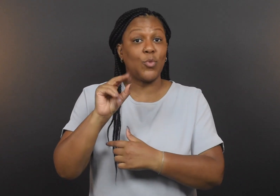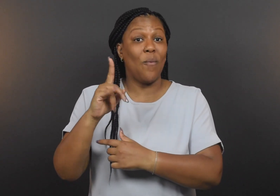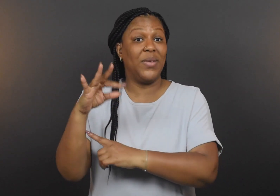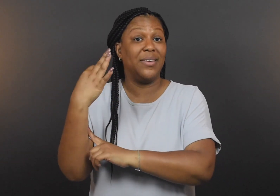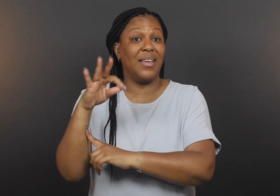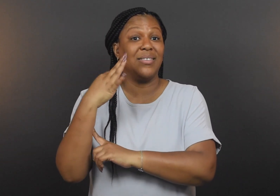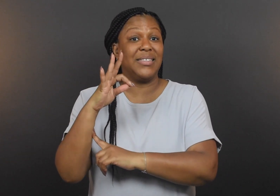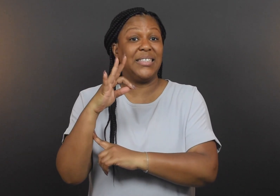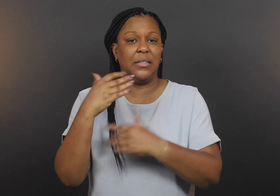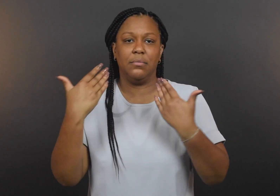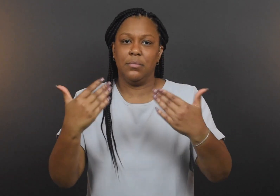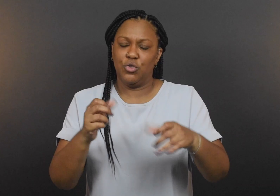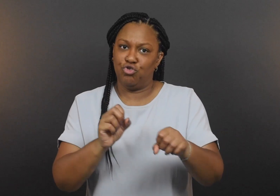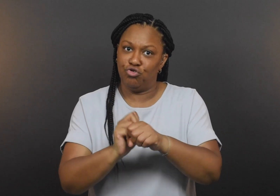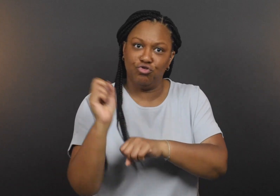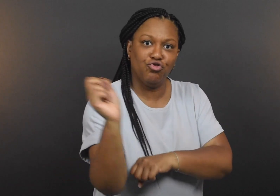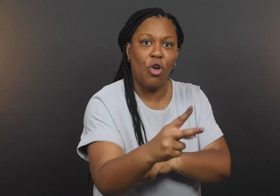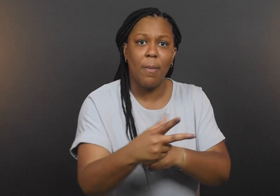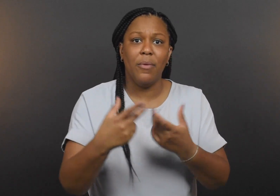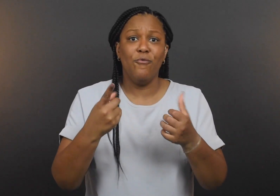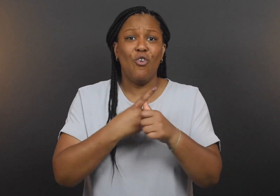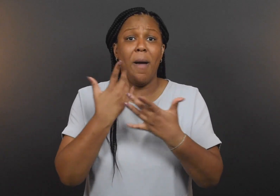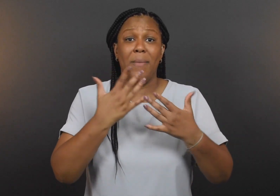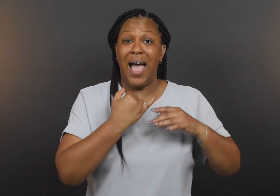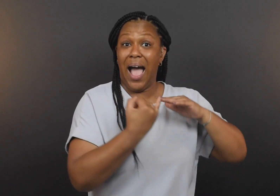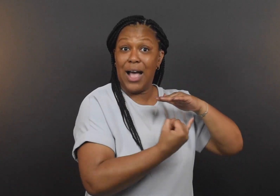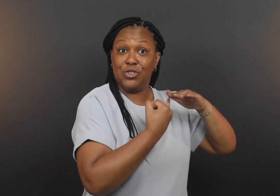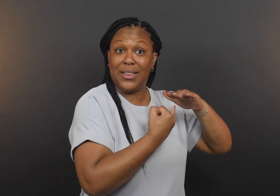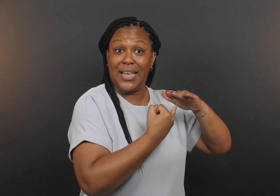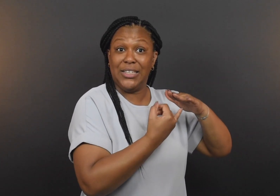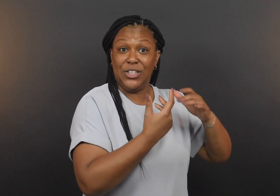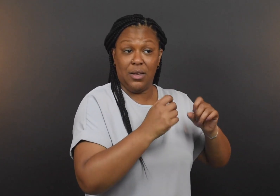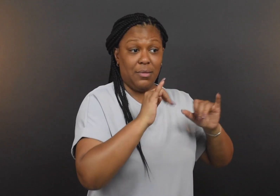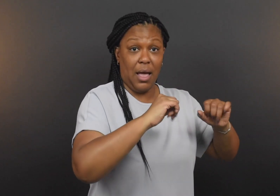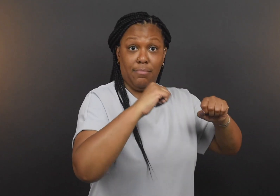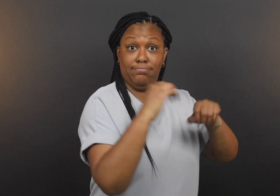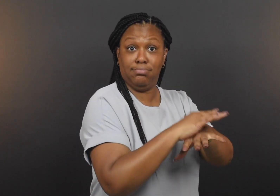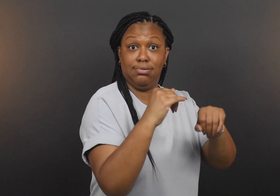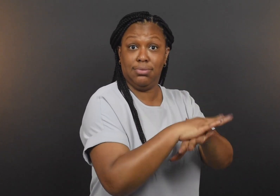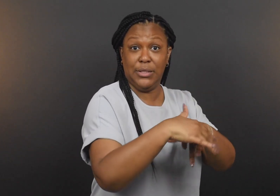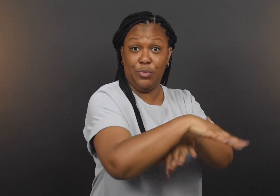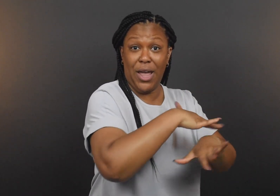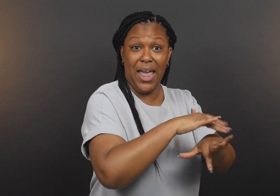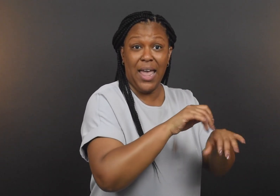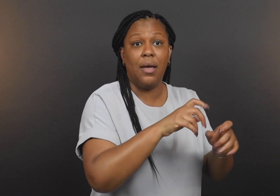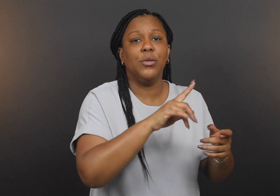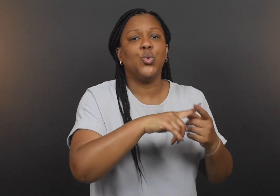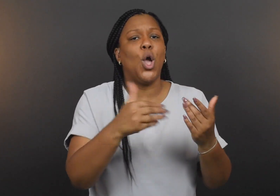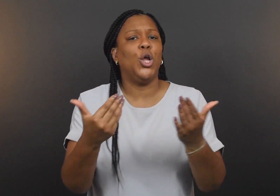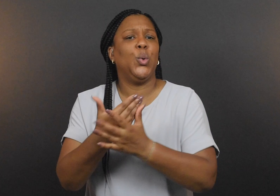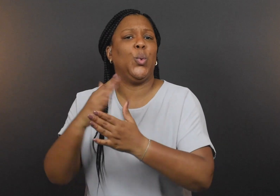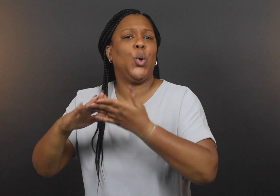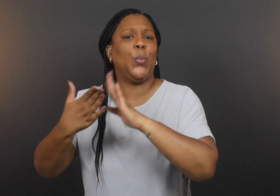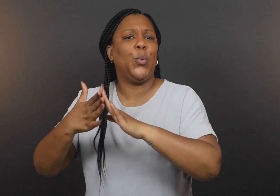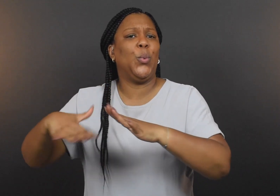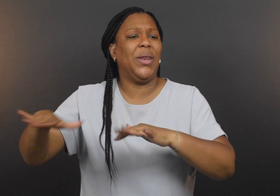Then COVID-19 jumped from breaking out in isolated hotspots to spreading through whole communities.